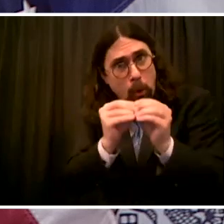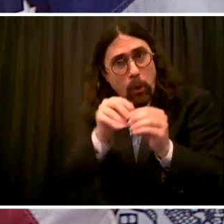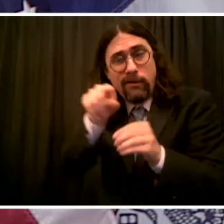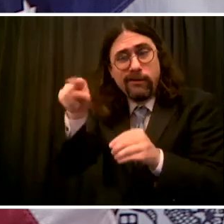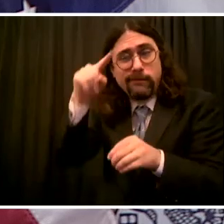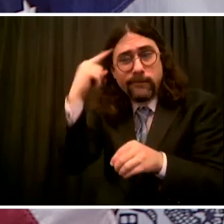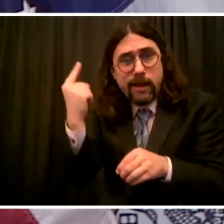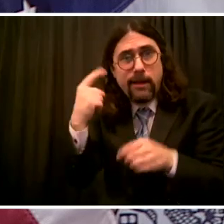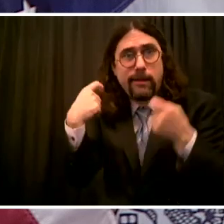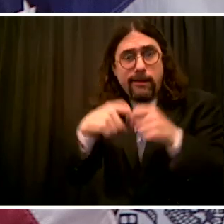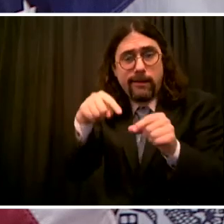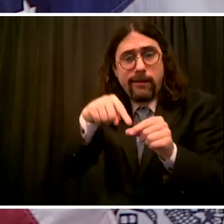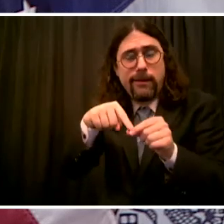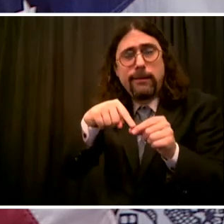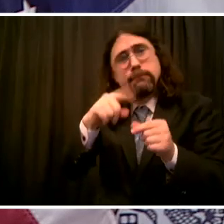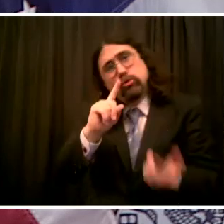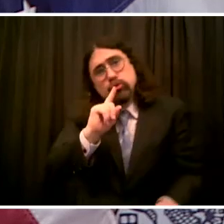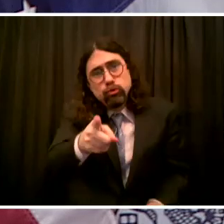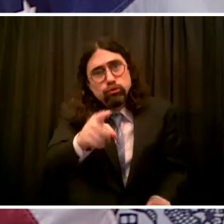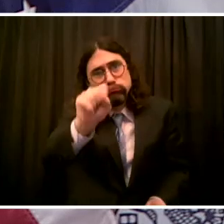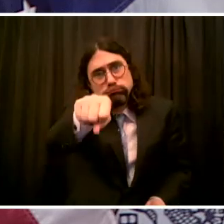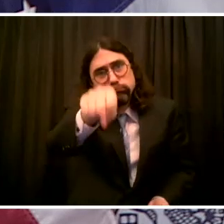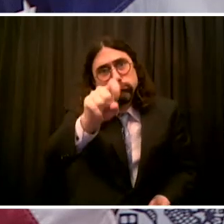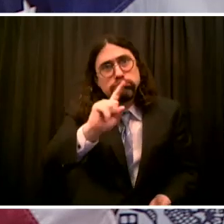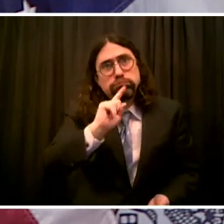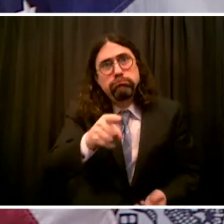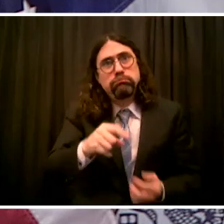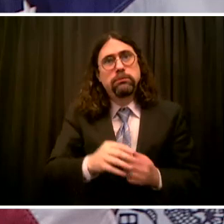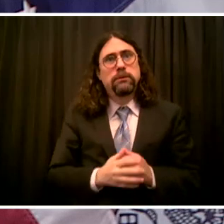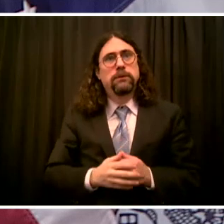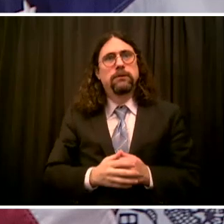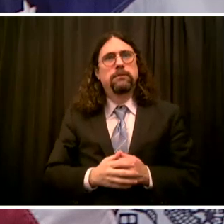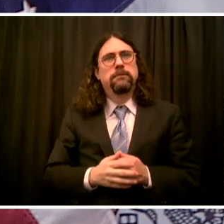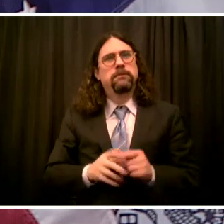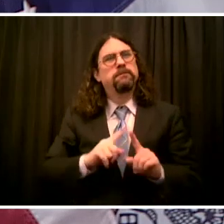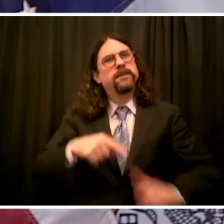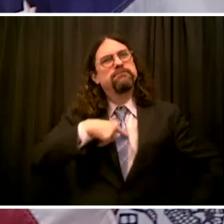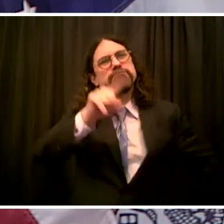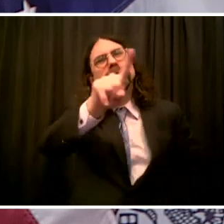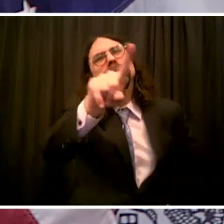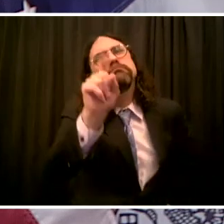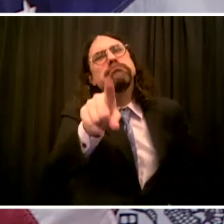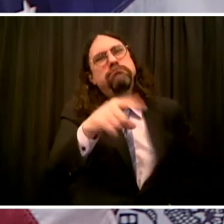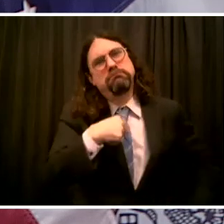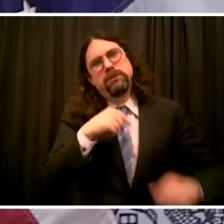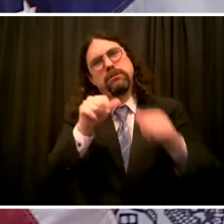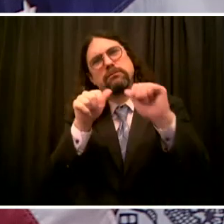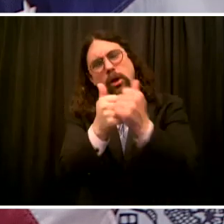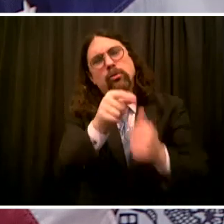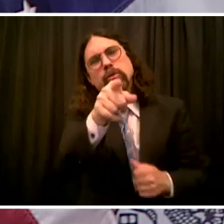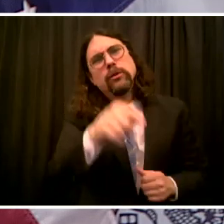LAST TEN HOMICIDE VTICI MSIN NEW YORK CITY, AND I THINK THAT SDHOUL B ESPOKEN ABOUT. OR THE VICTIMS OF